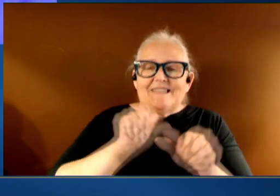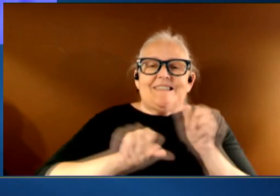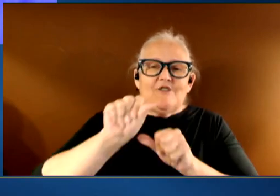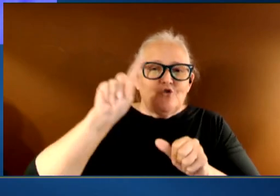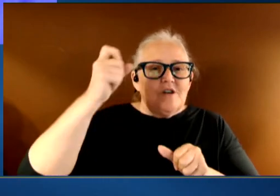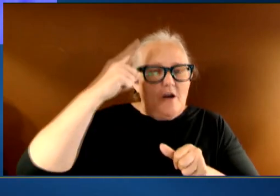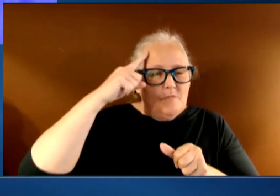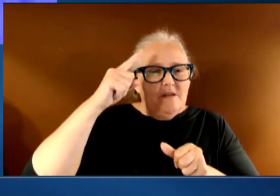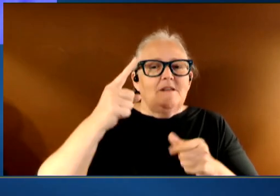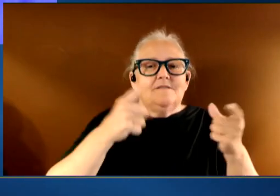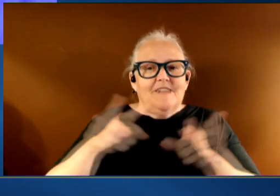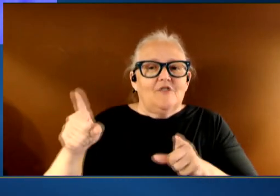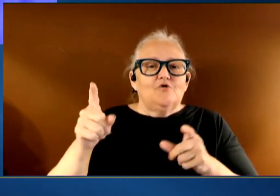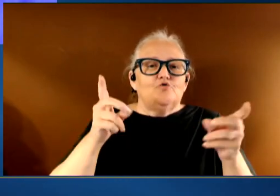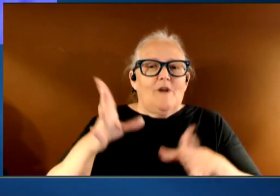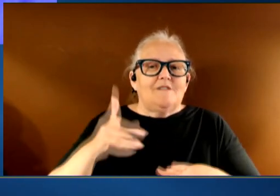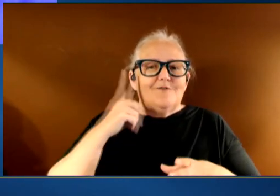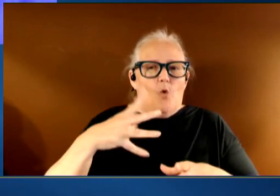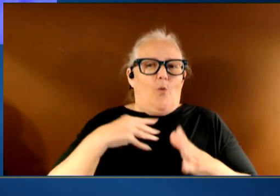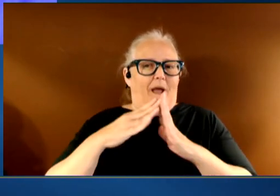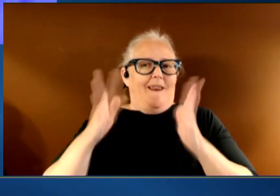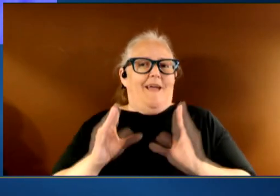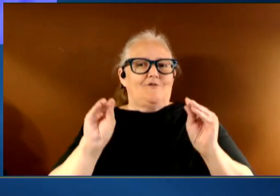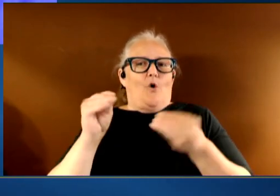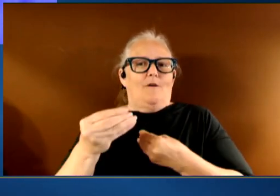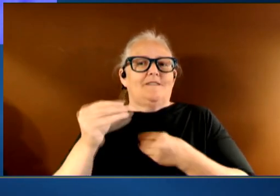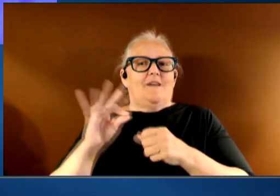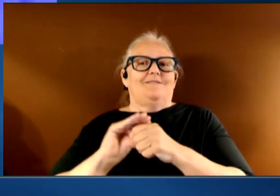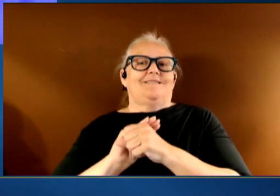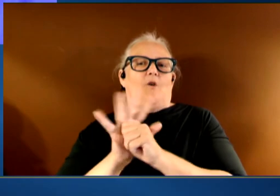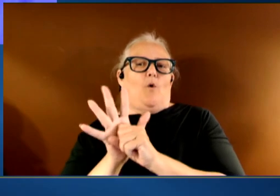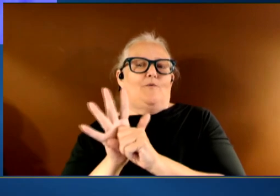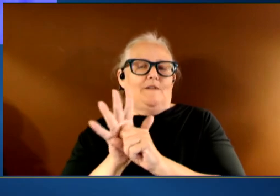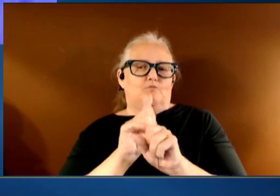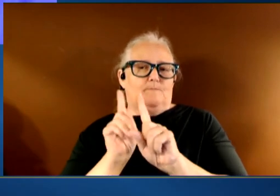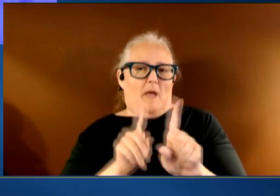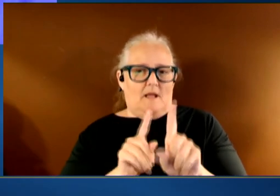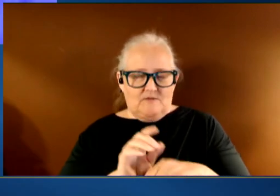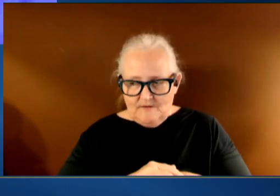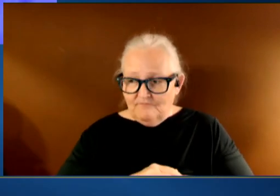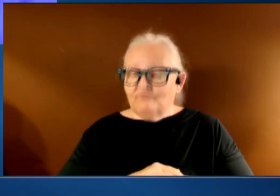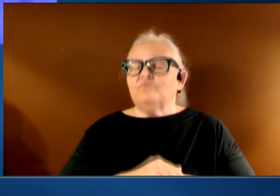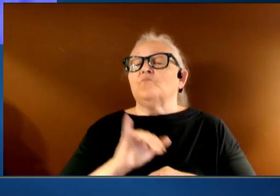White House Office of the COVID-19 Response. Additionally, Eduardo will also introduce our